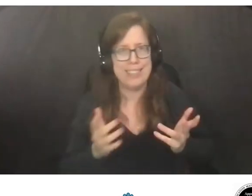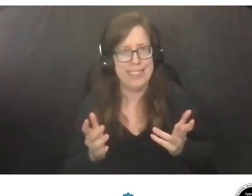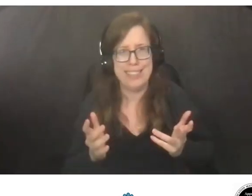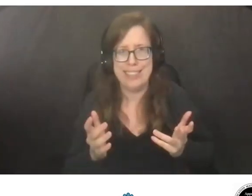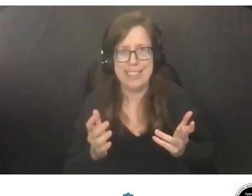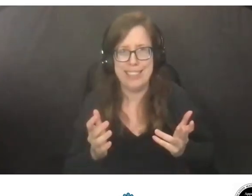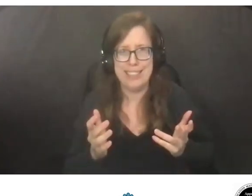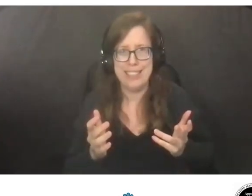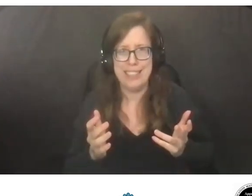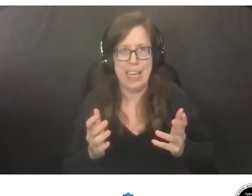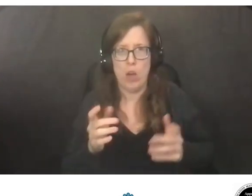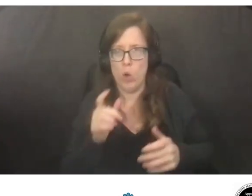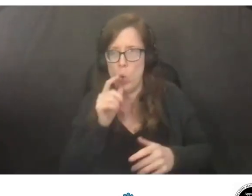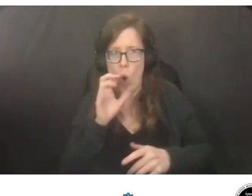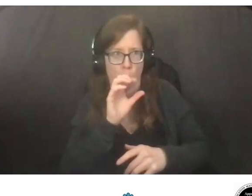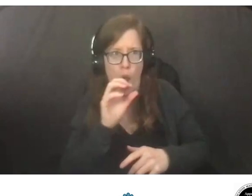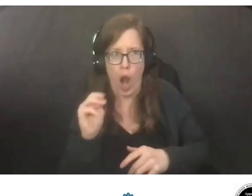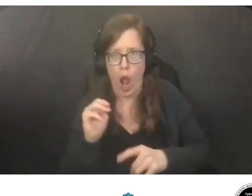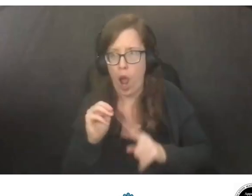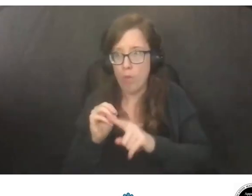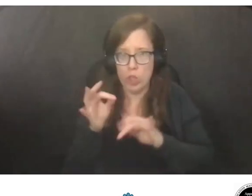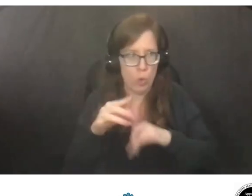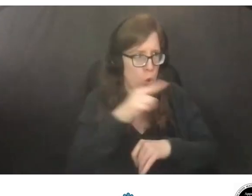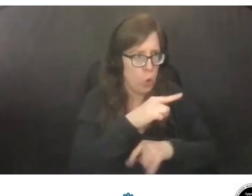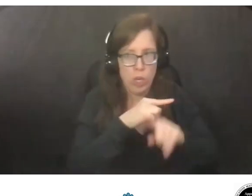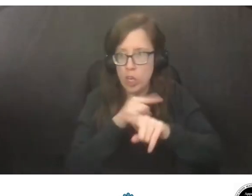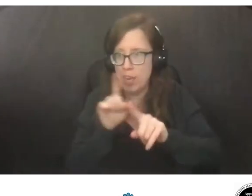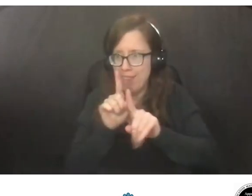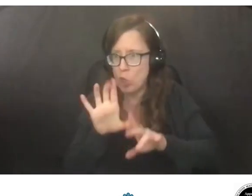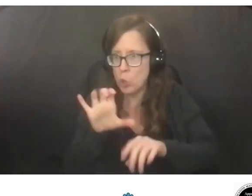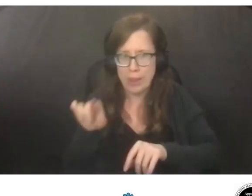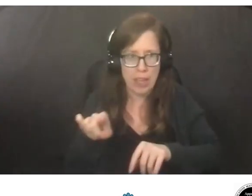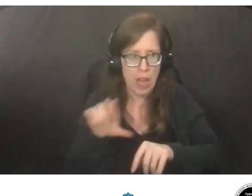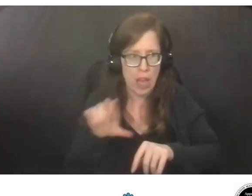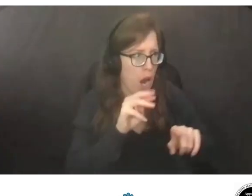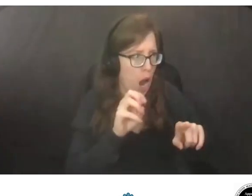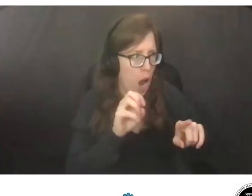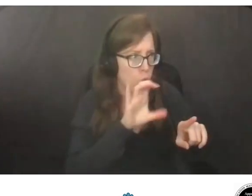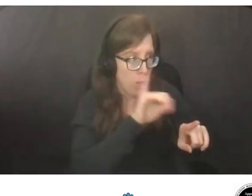Is the COMS it? Is the Interpreter doing this? Is the Intervener doing this? Is the COMS doing this?